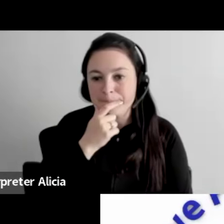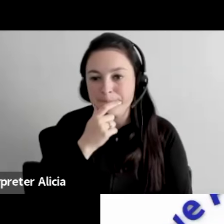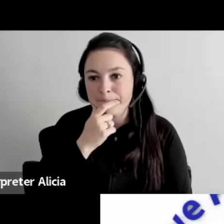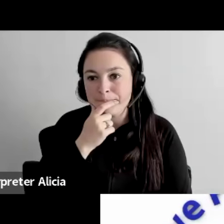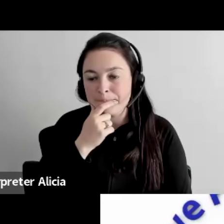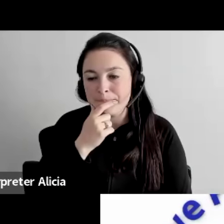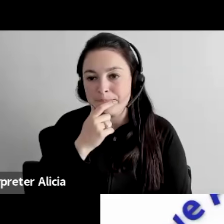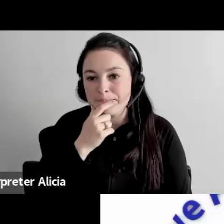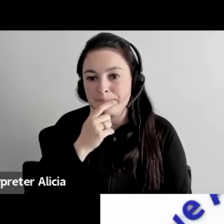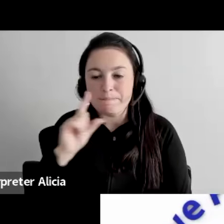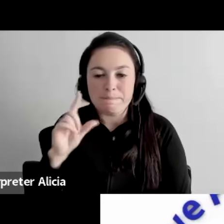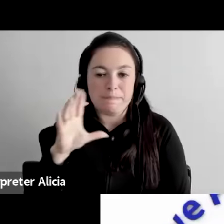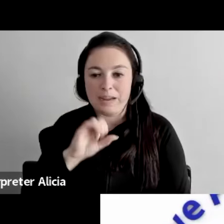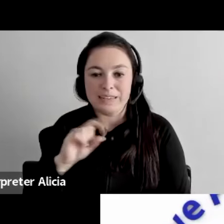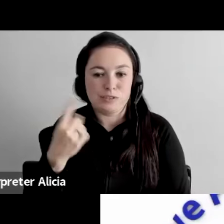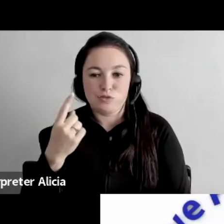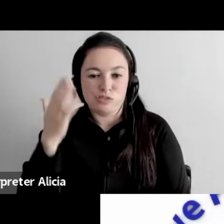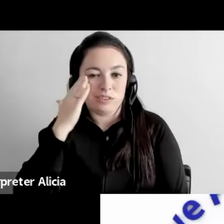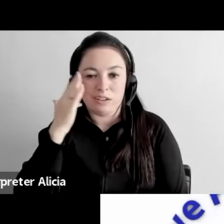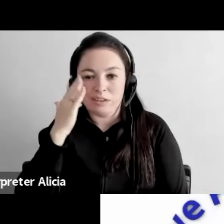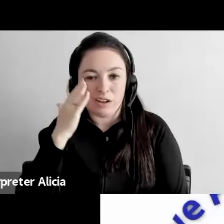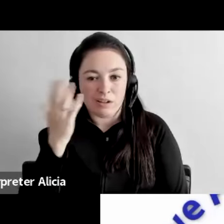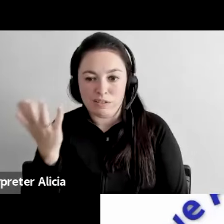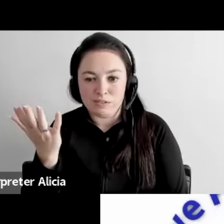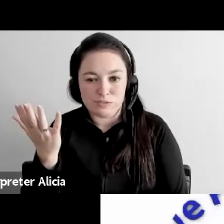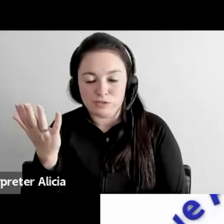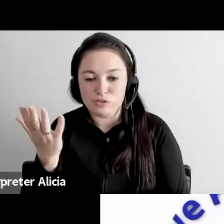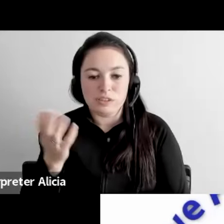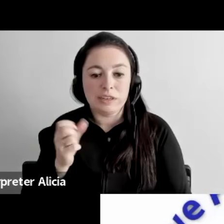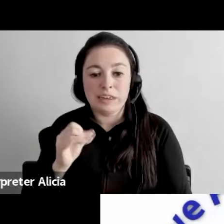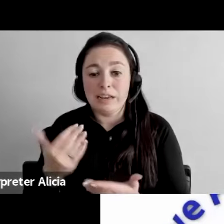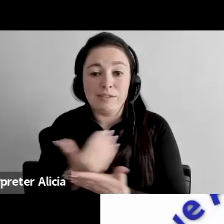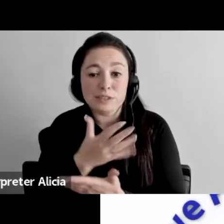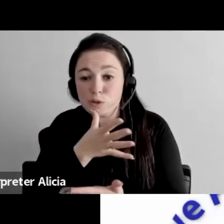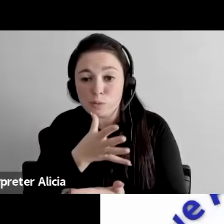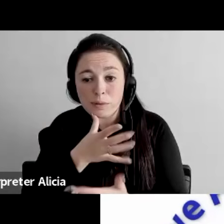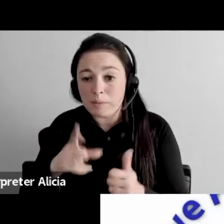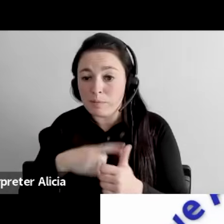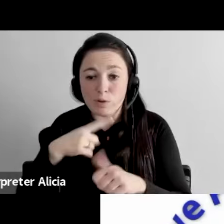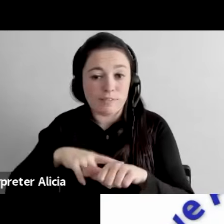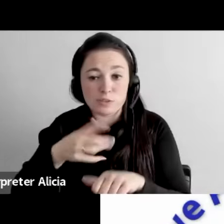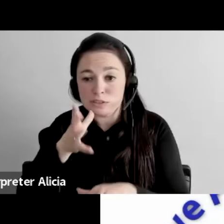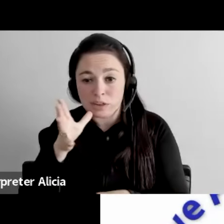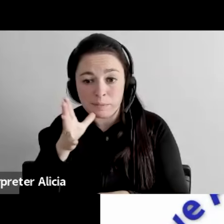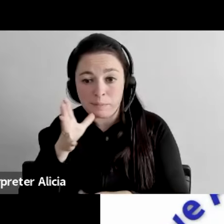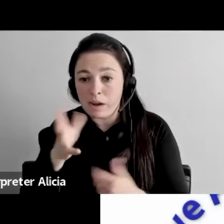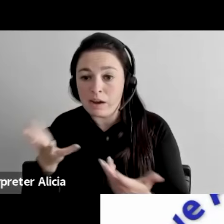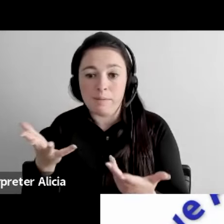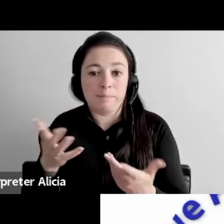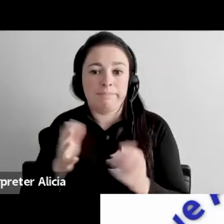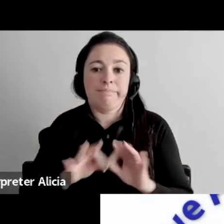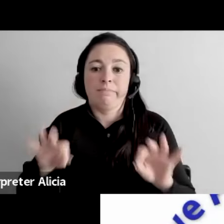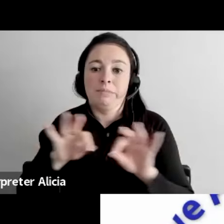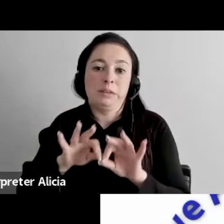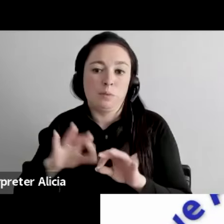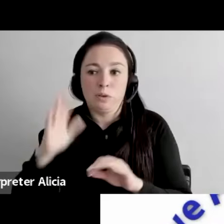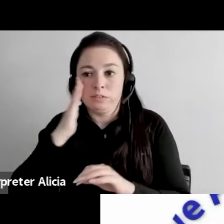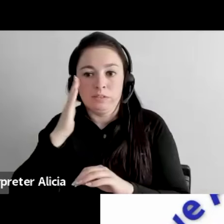acknowledging especially if it's a new mom like first time mom uh acknowledging that you're learning